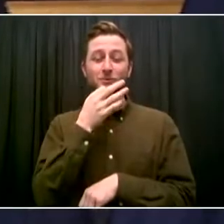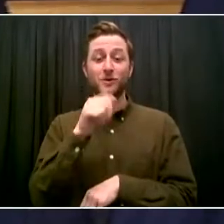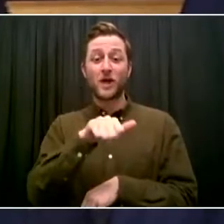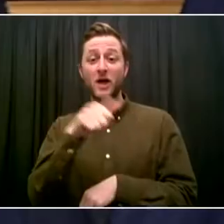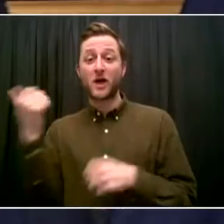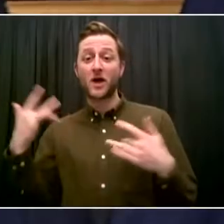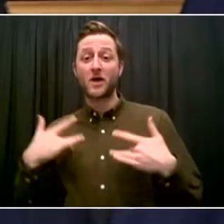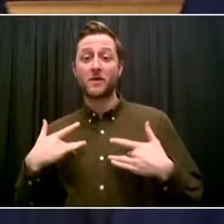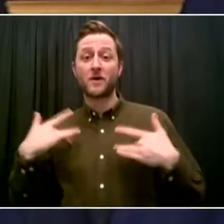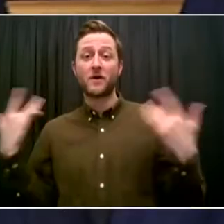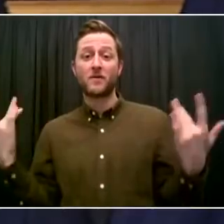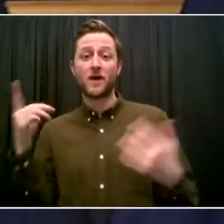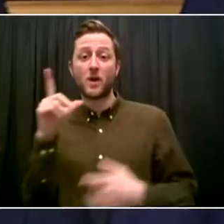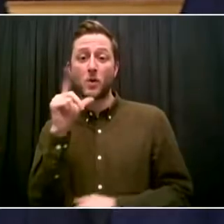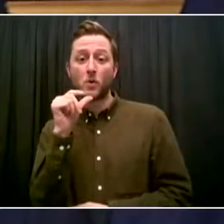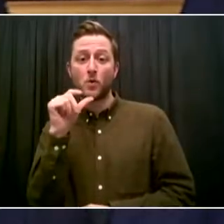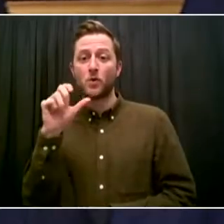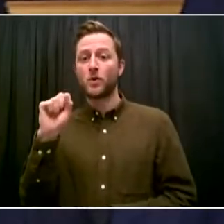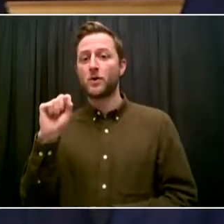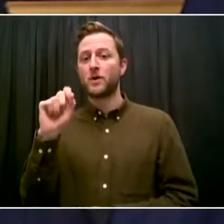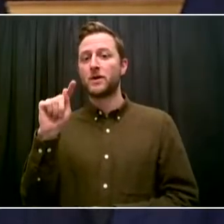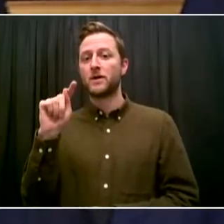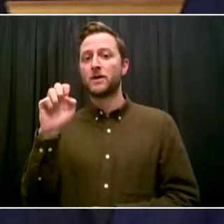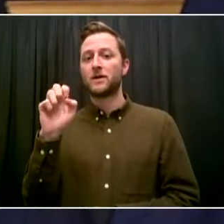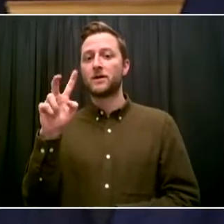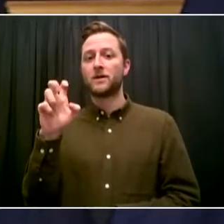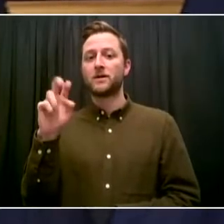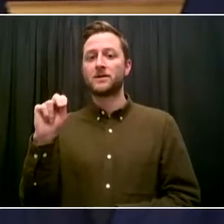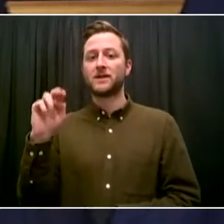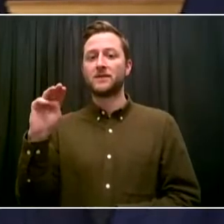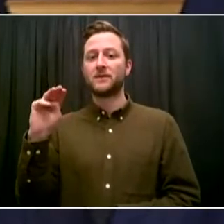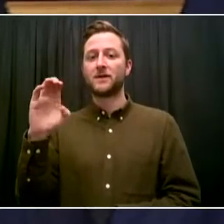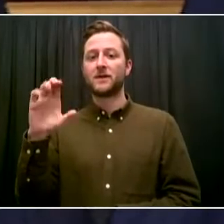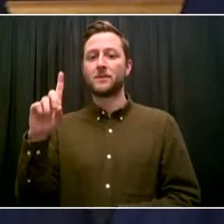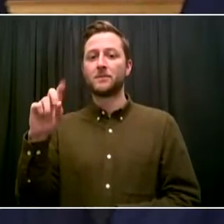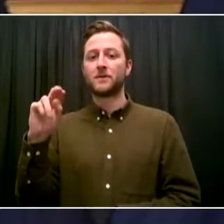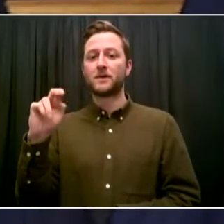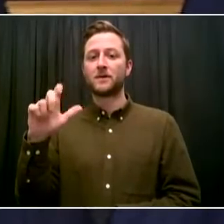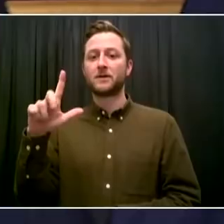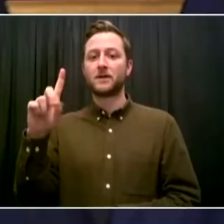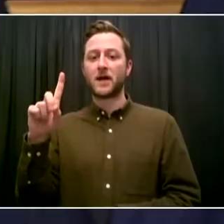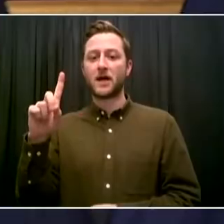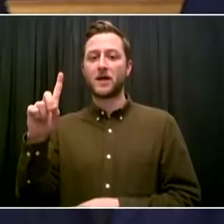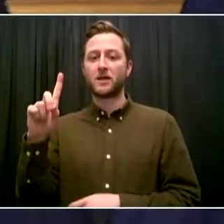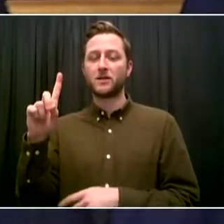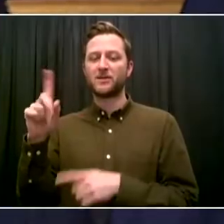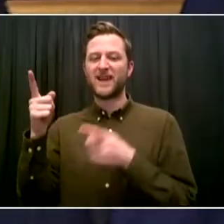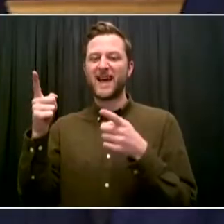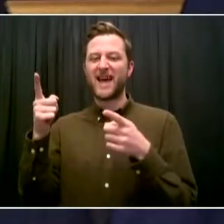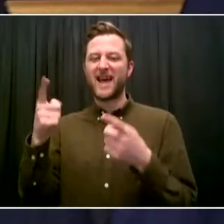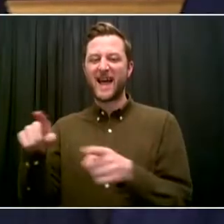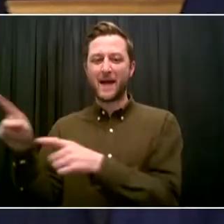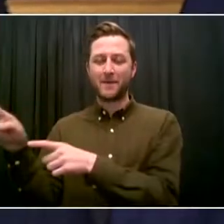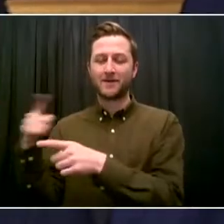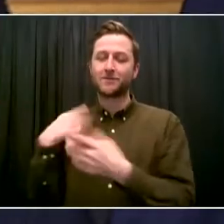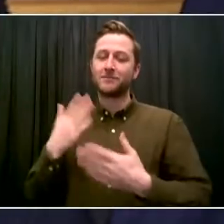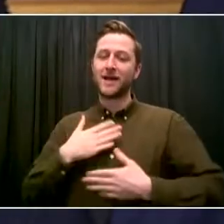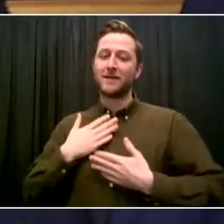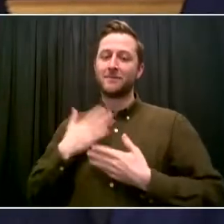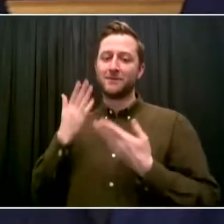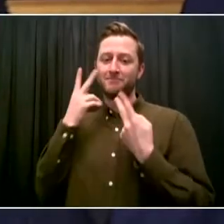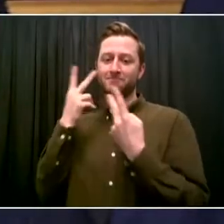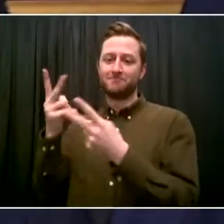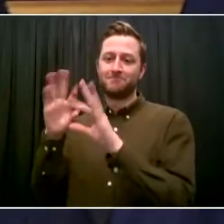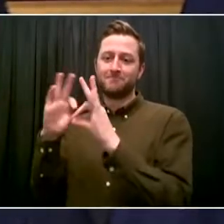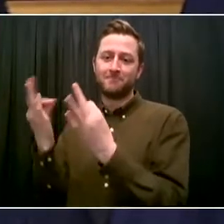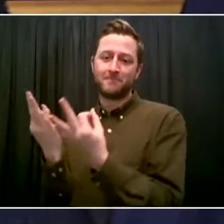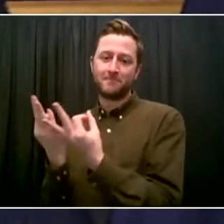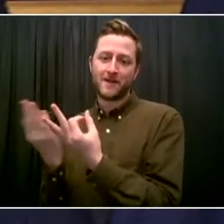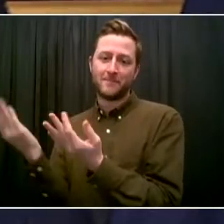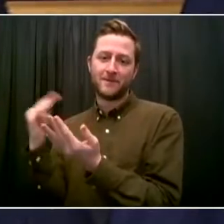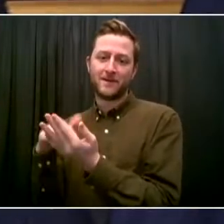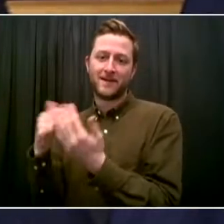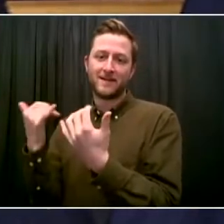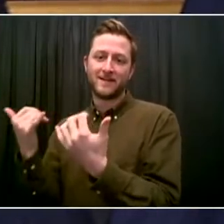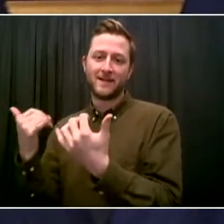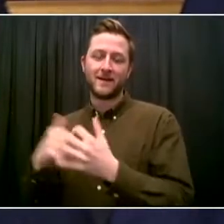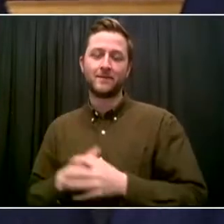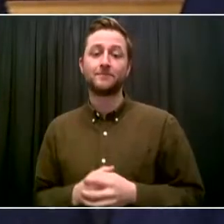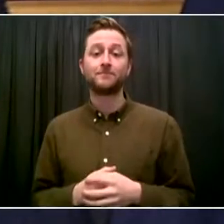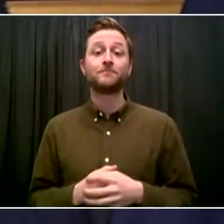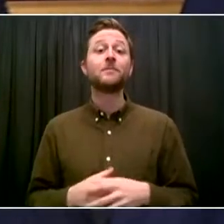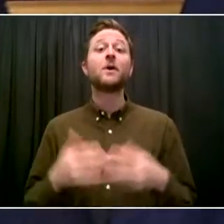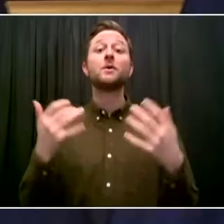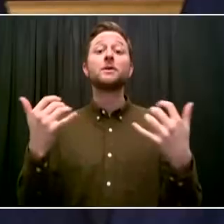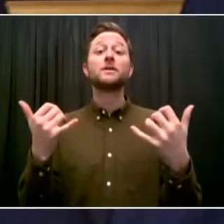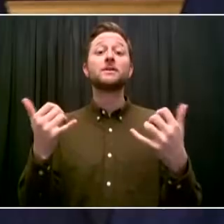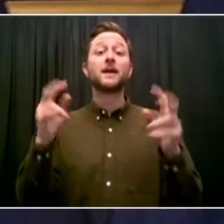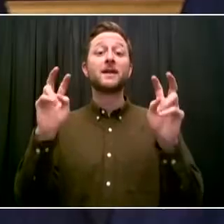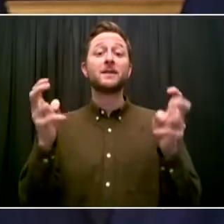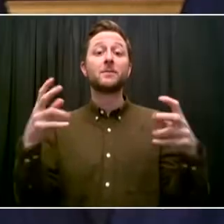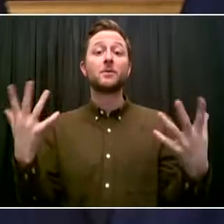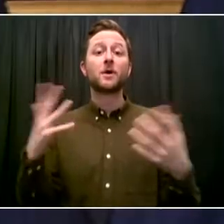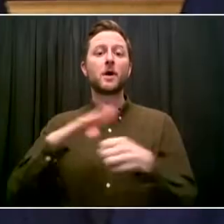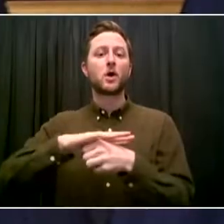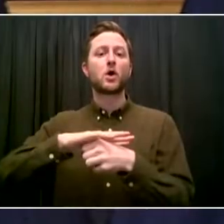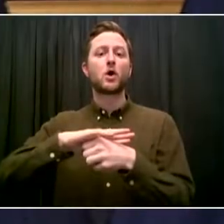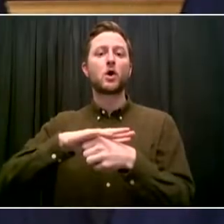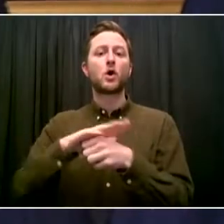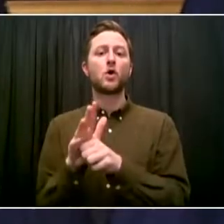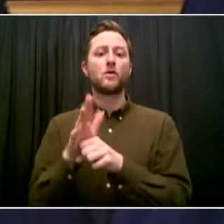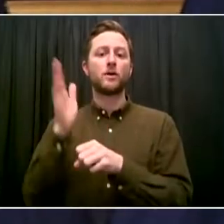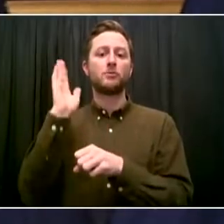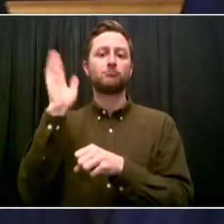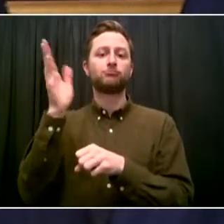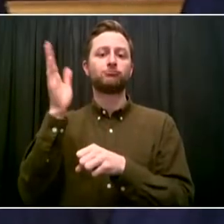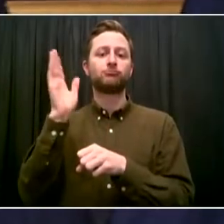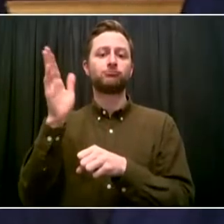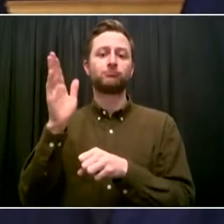THAT WE HAVE TO PAUSE SOON.